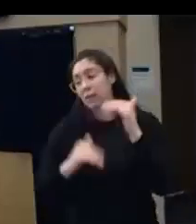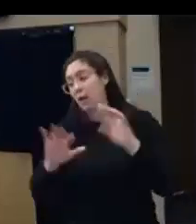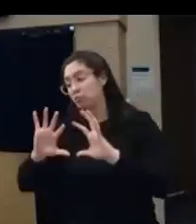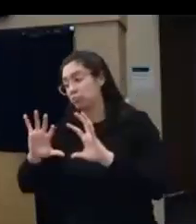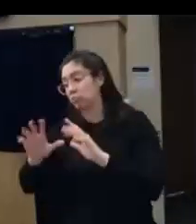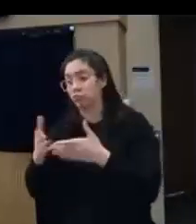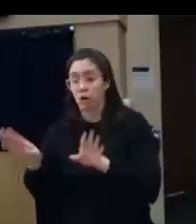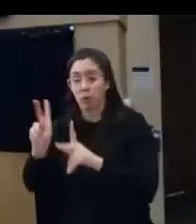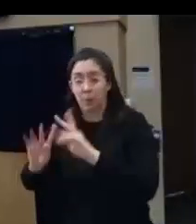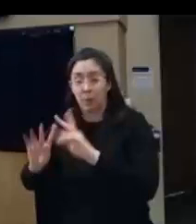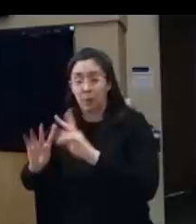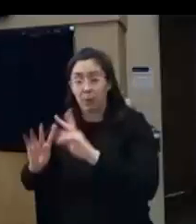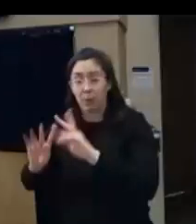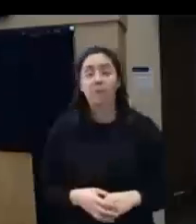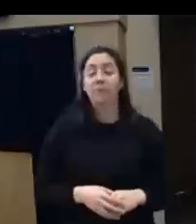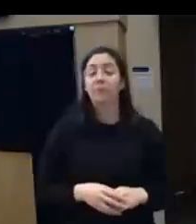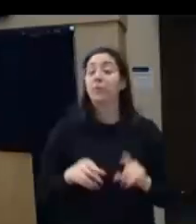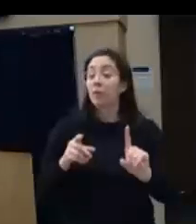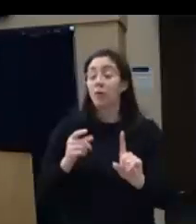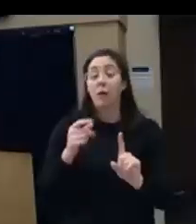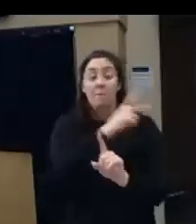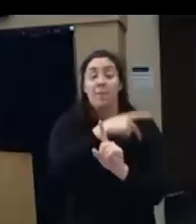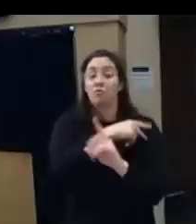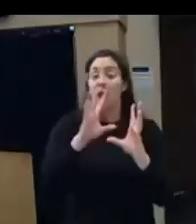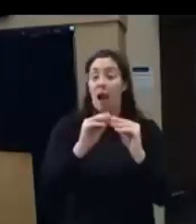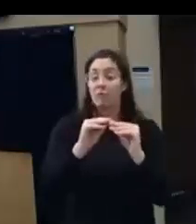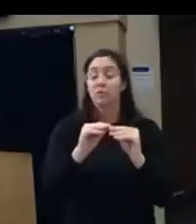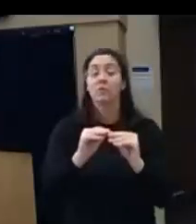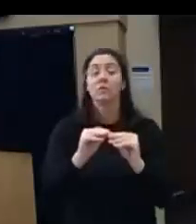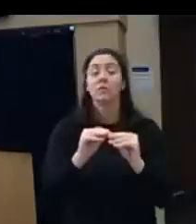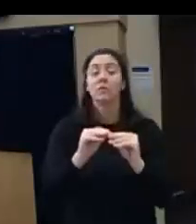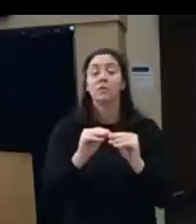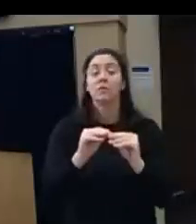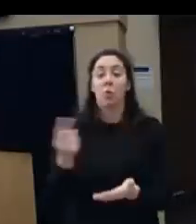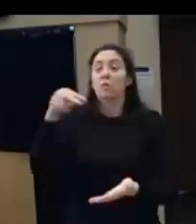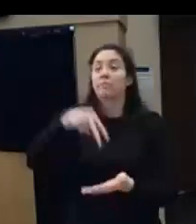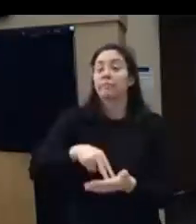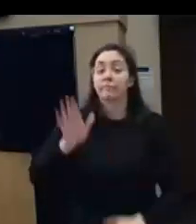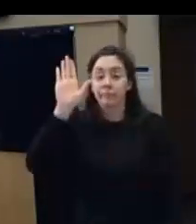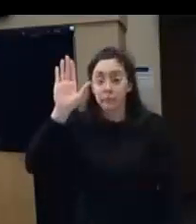oftentimes though at patient conferences patients will stand up and they will say we all have PTSD